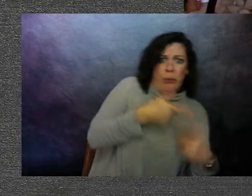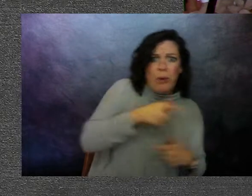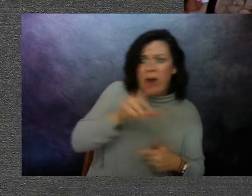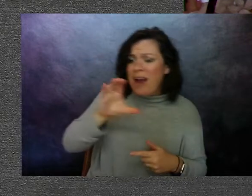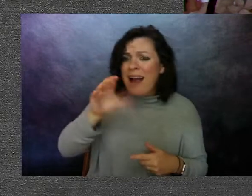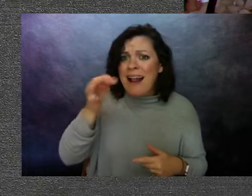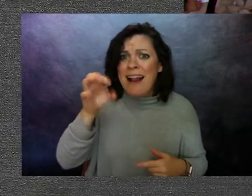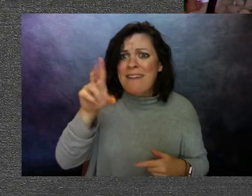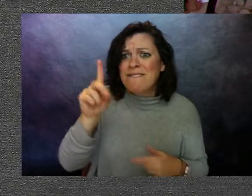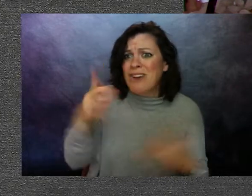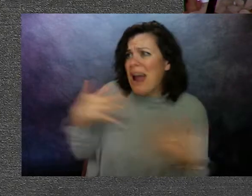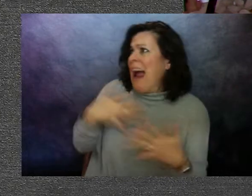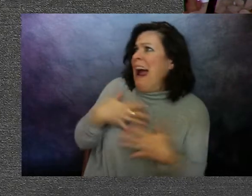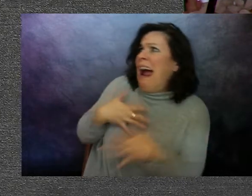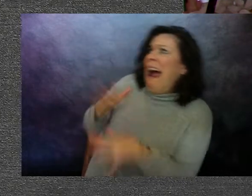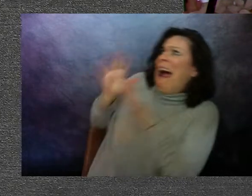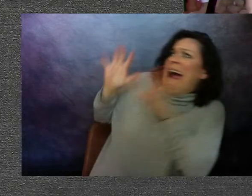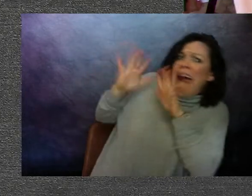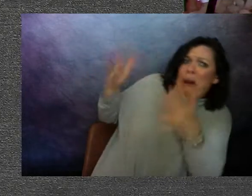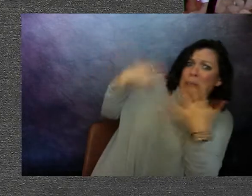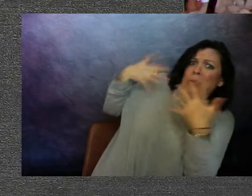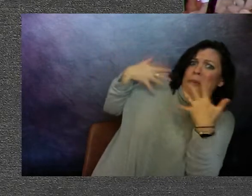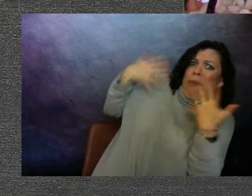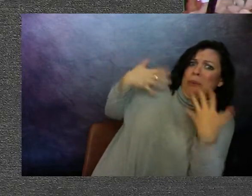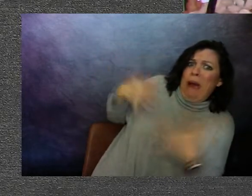Frightened means scared, he looks pretty scared in that picture.